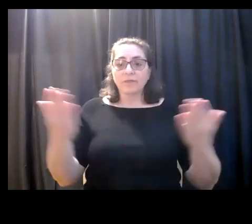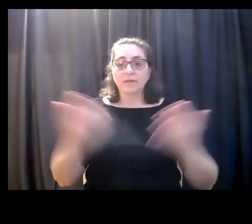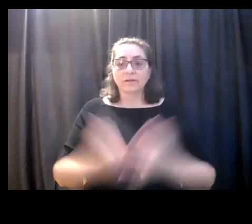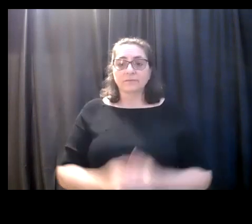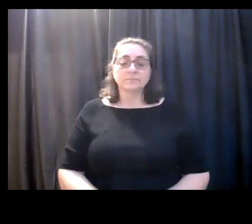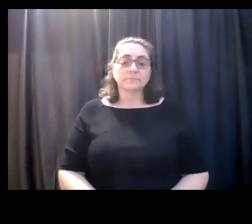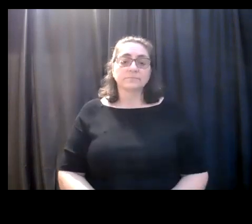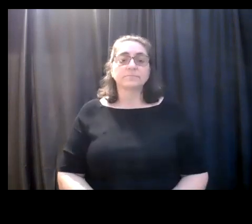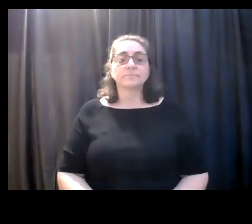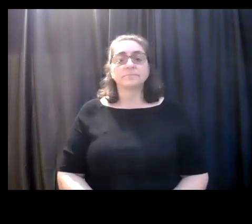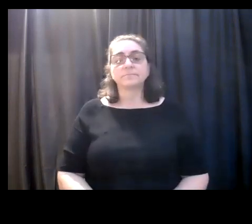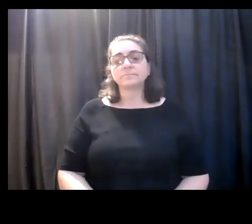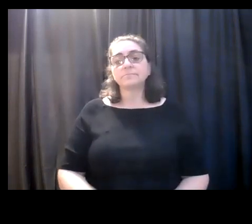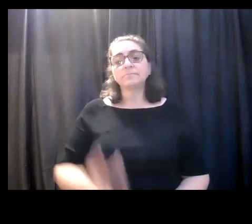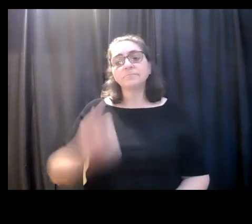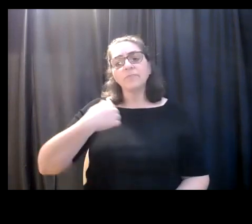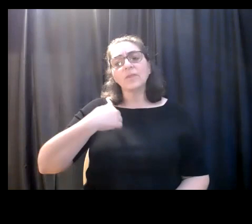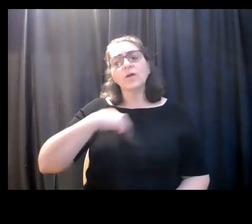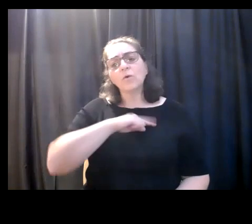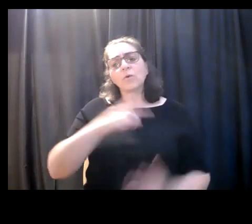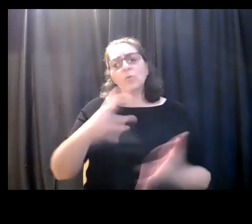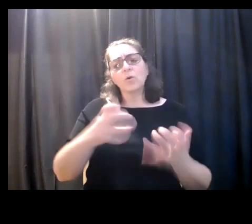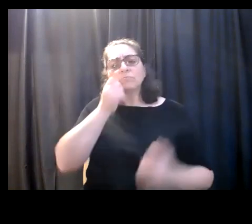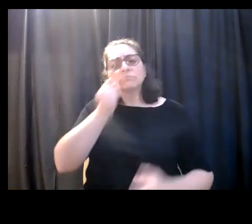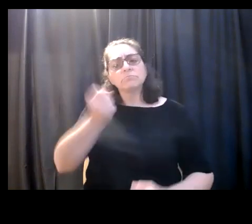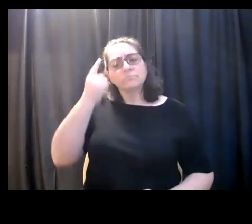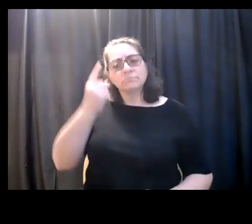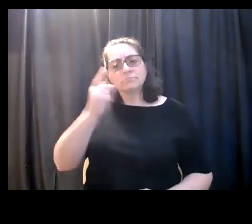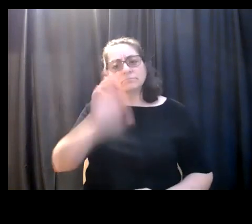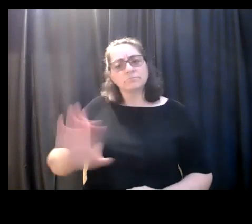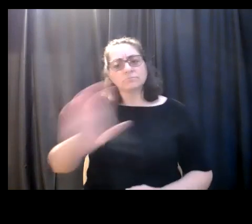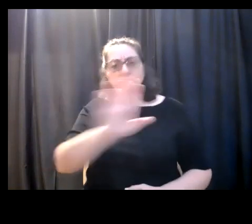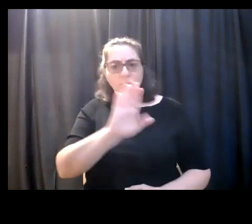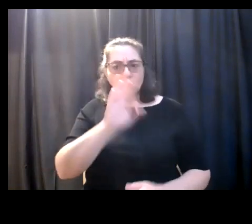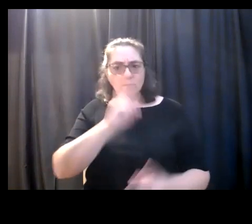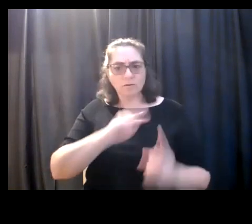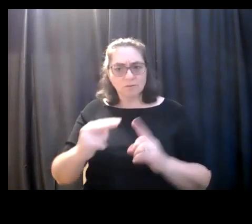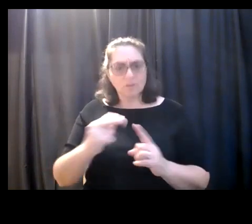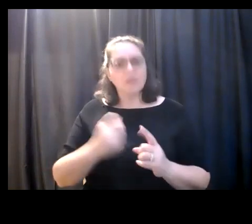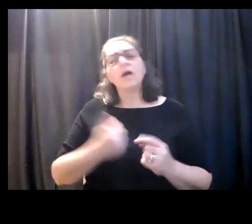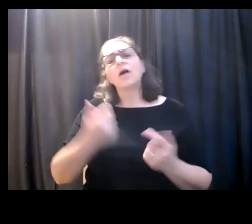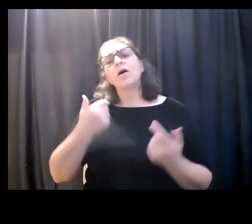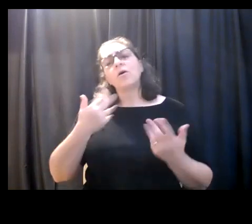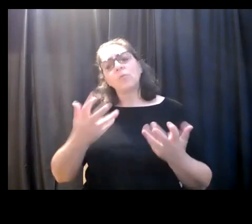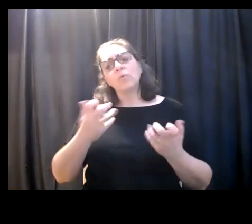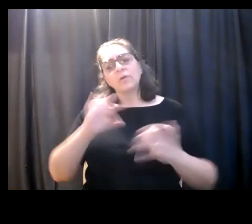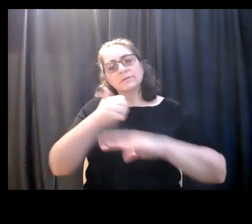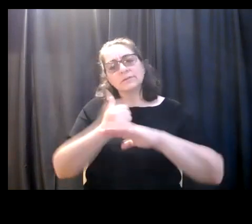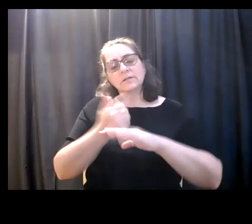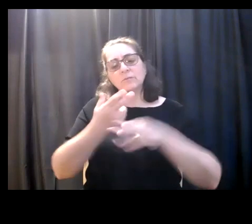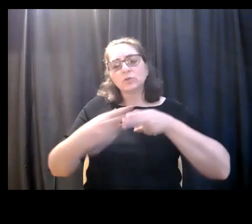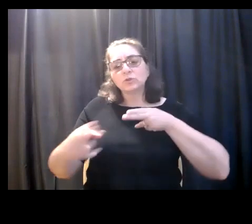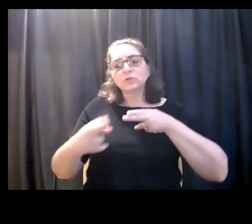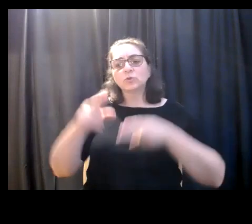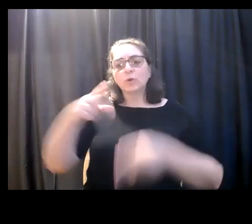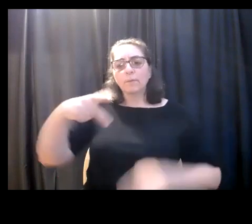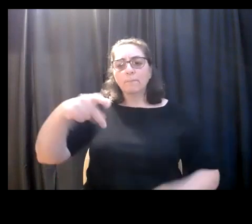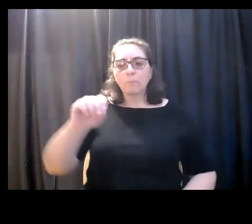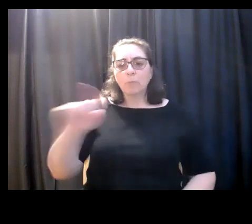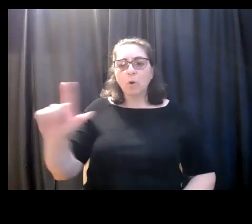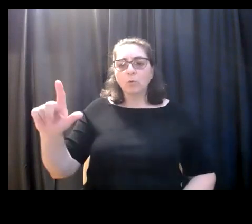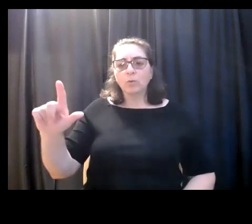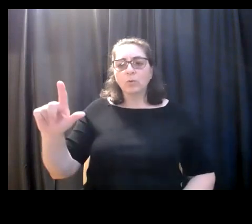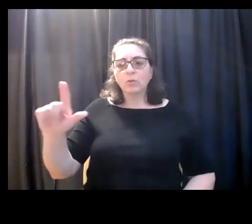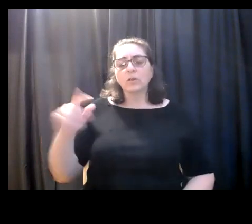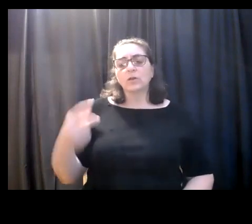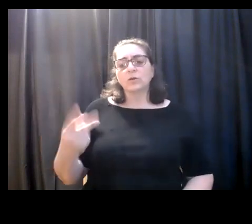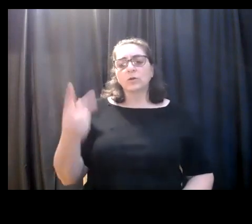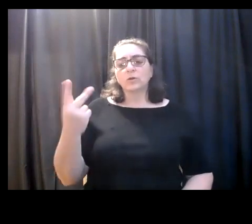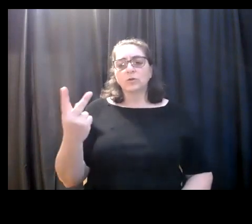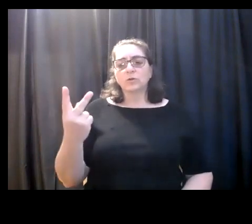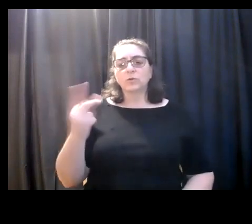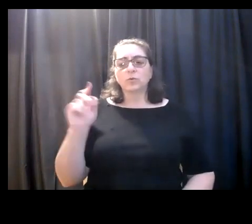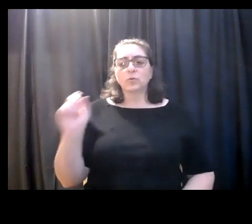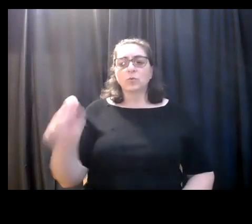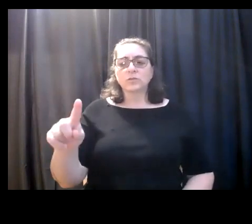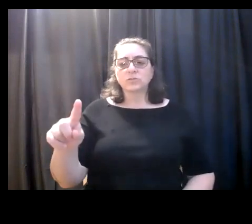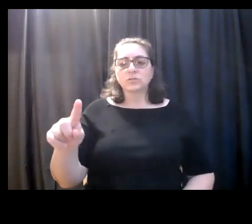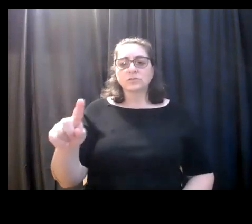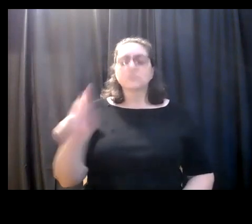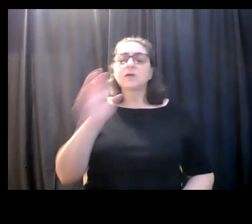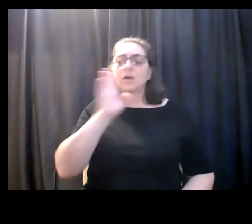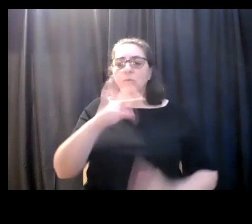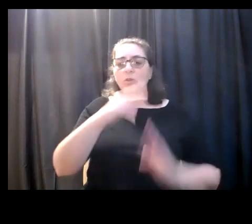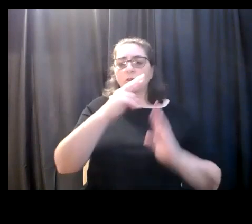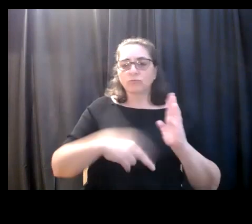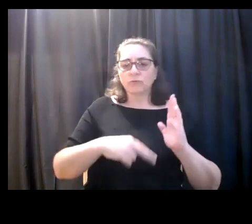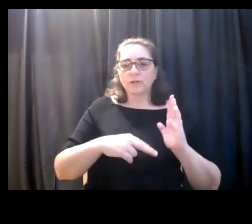Let's give it another moment.